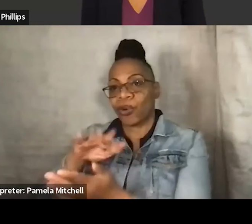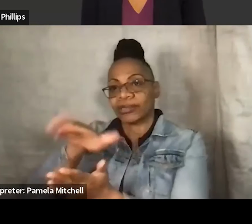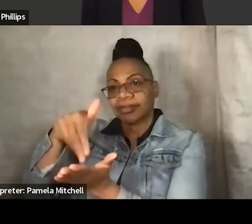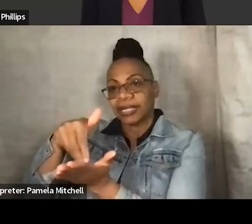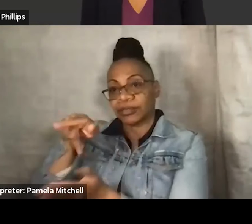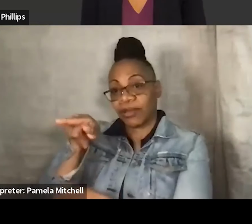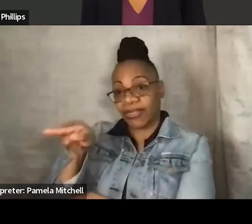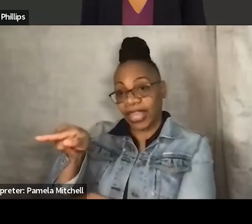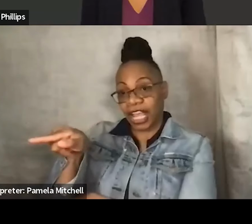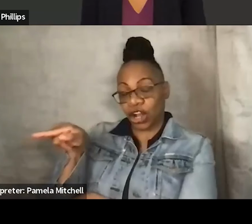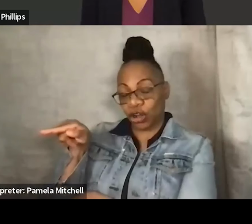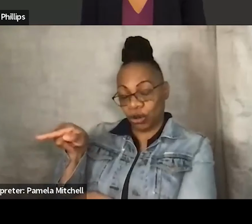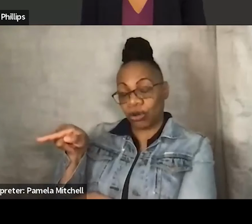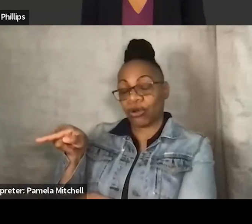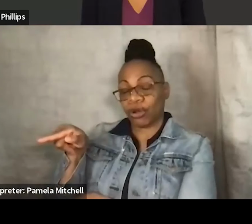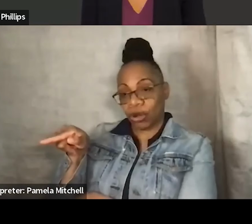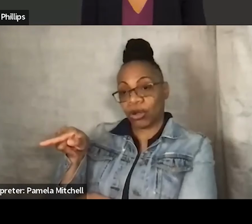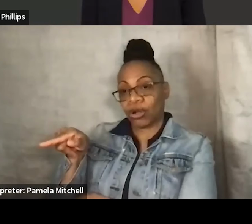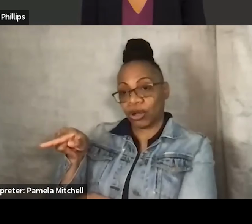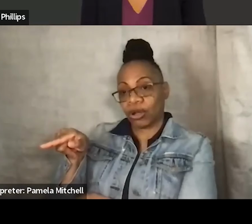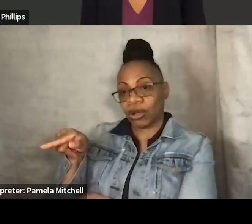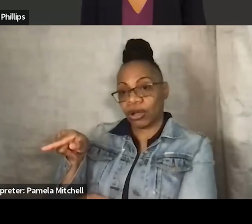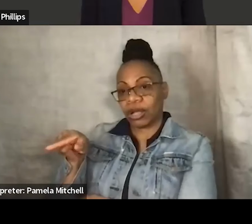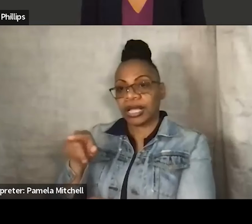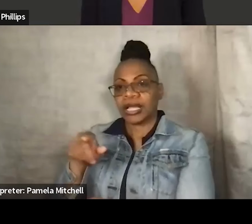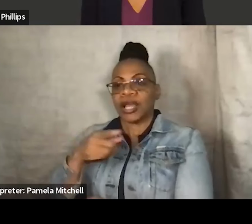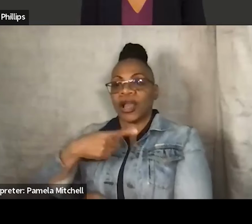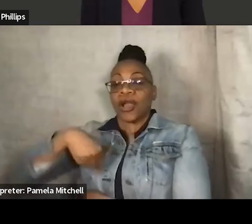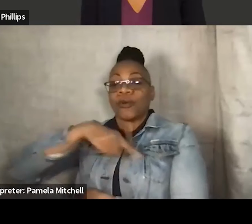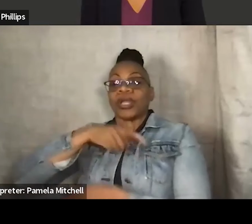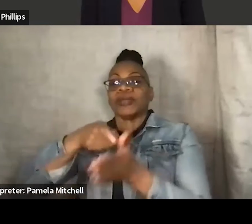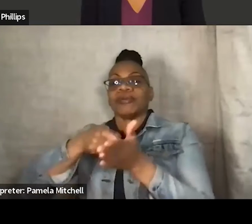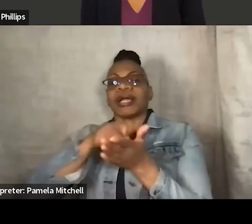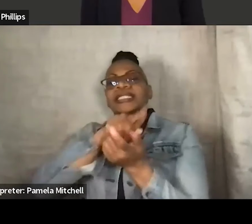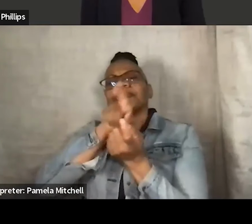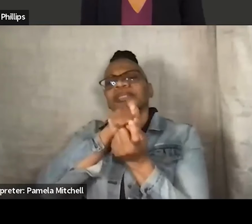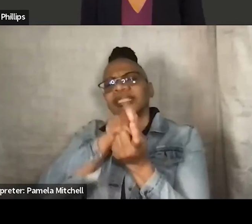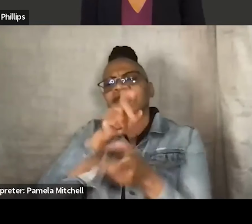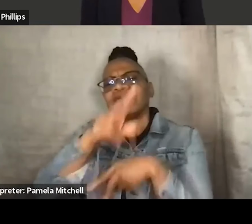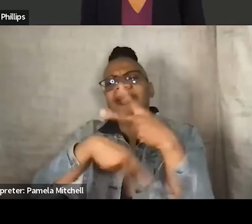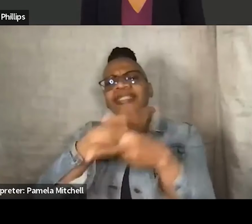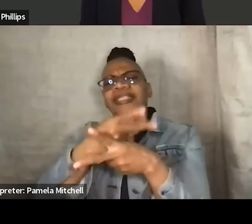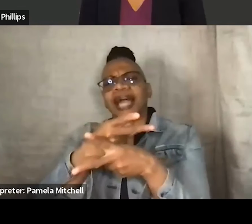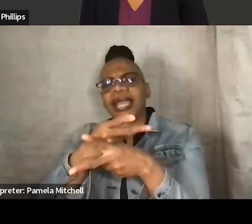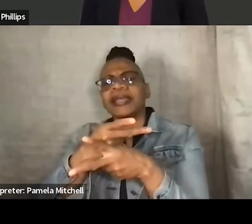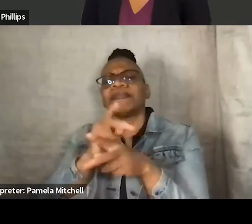Sure, so we require specific types of training, or topic areas for training.